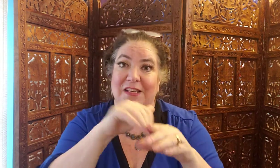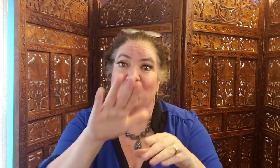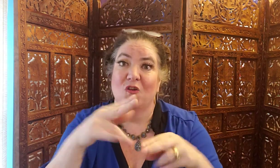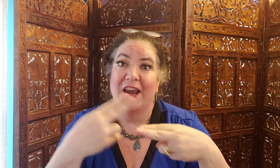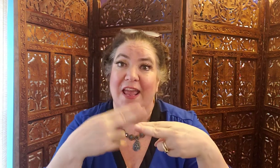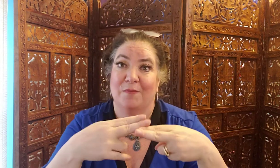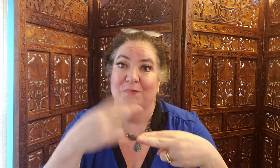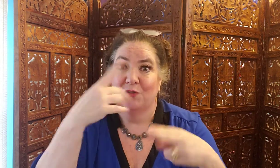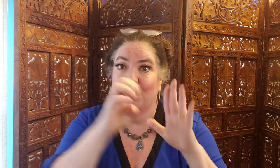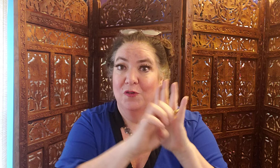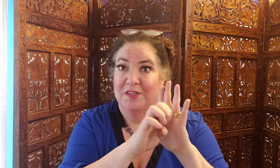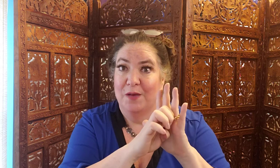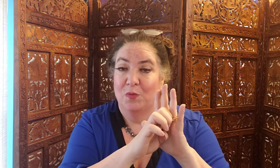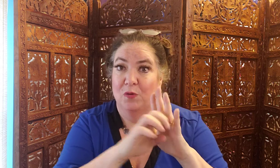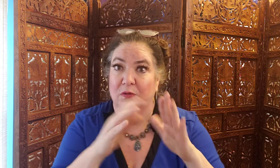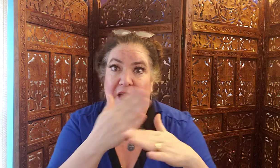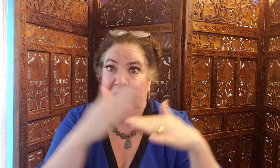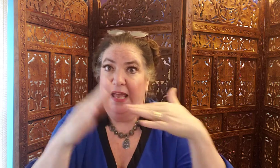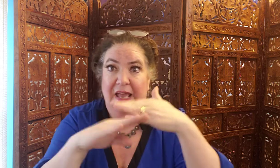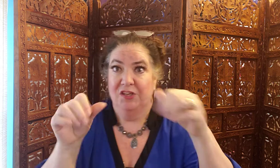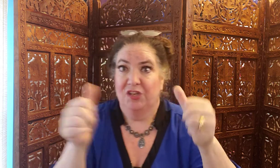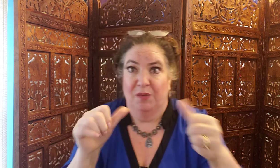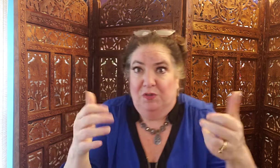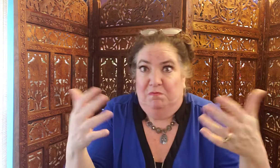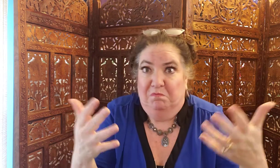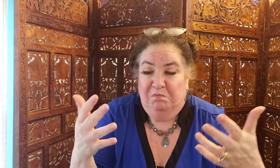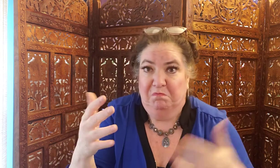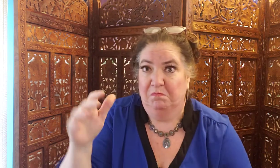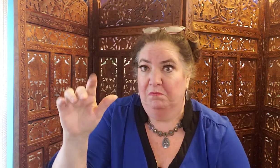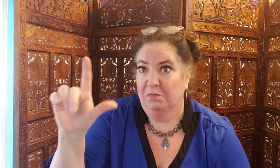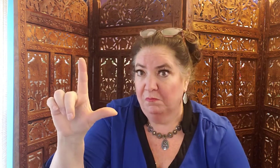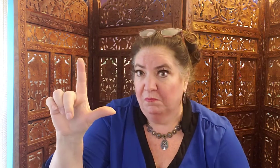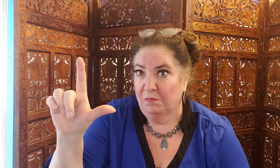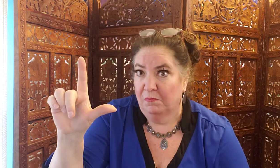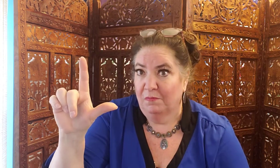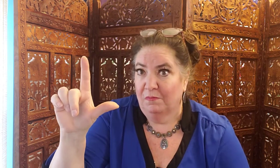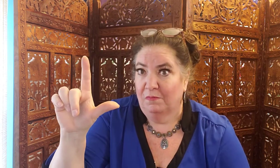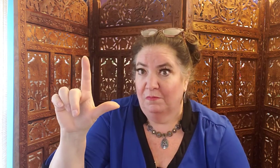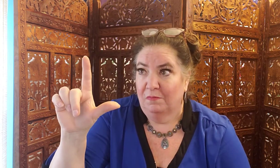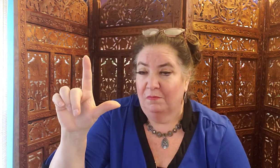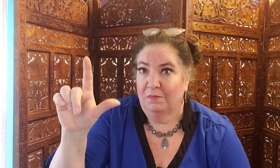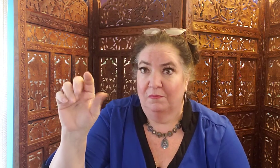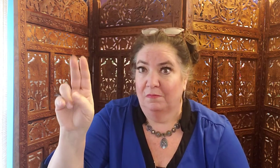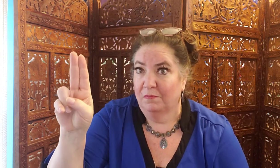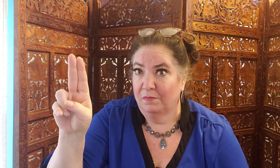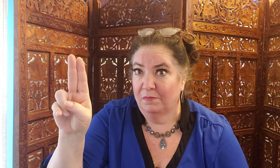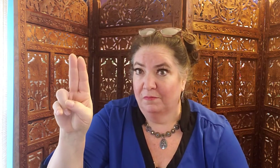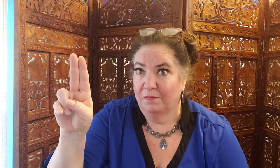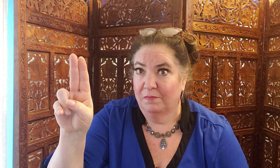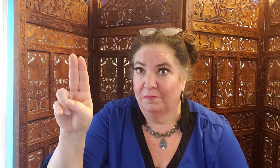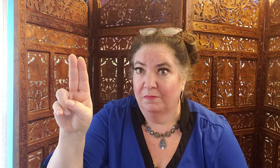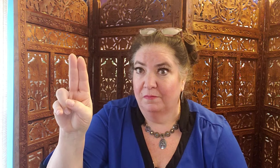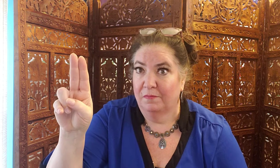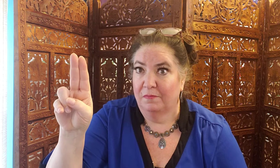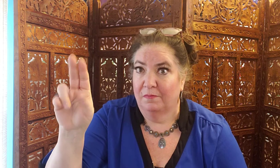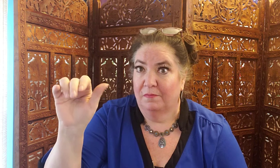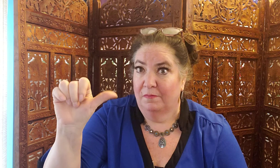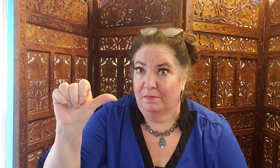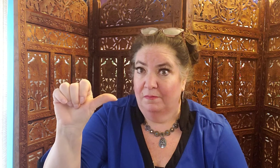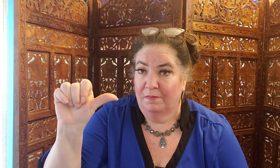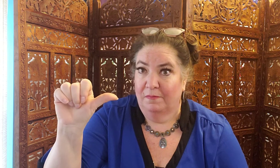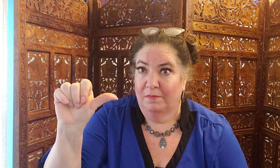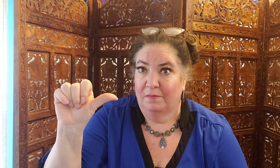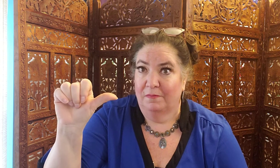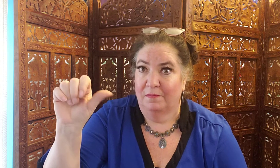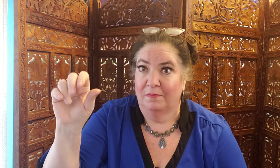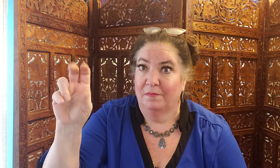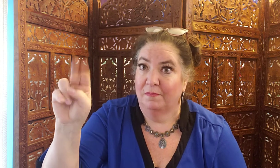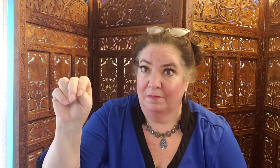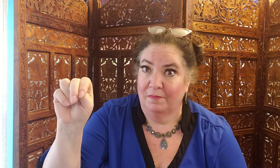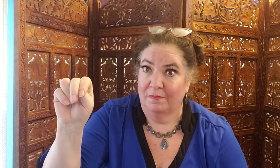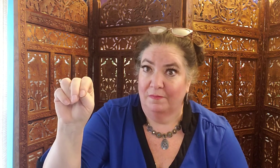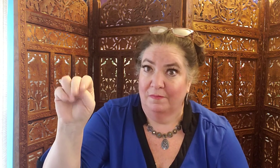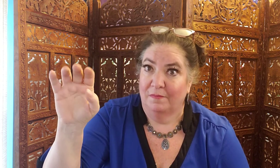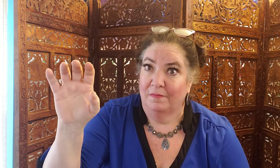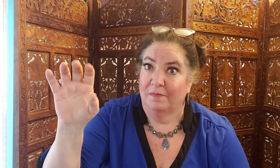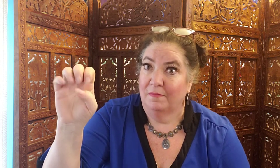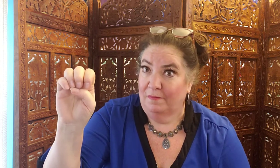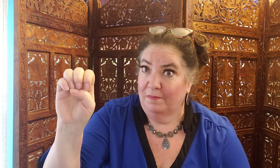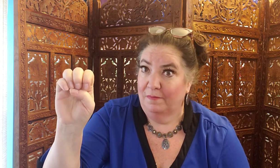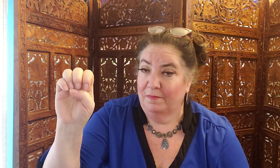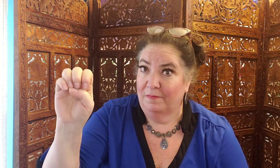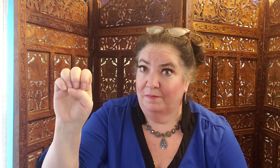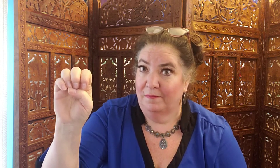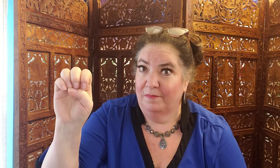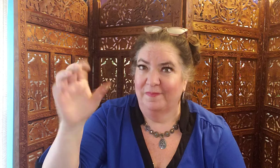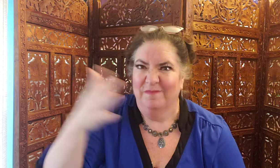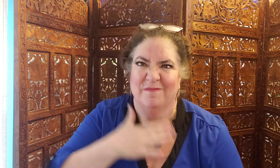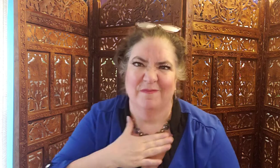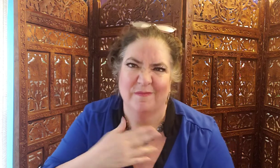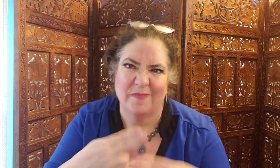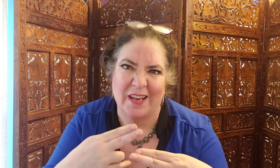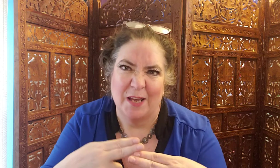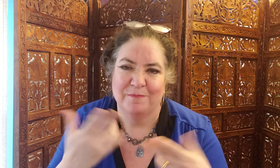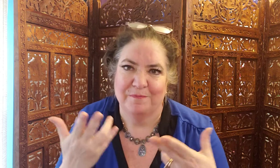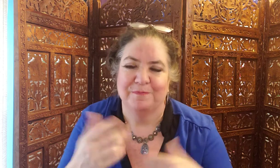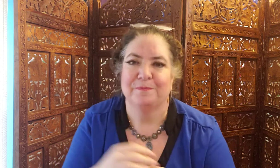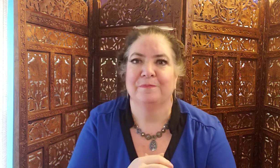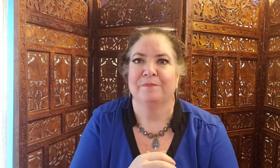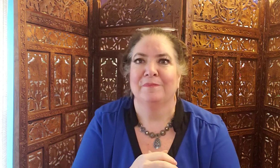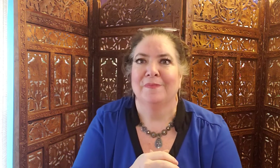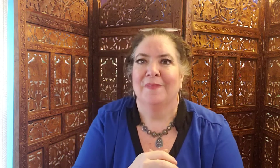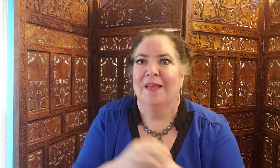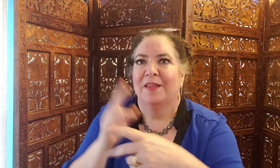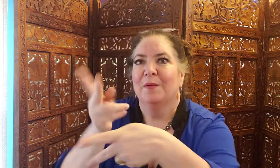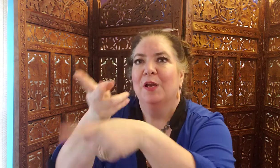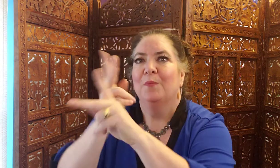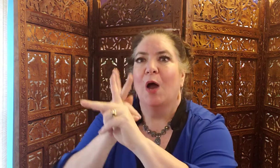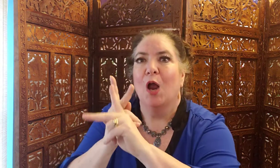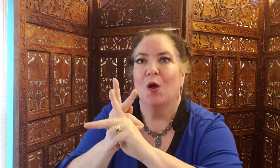in your name. So for example, (demonstrates) hand shapes my name then I'm going to borrow